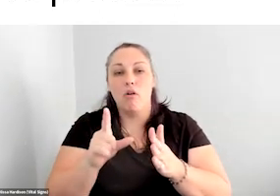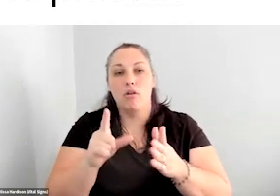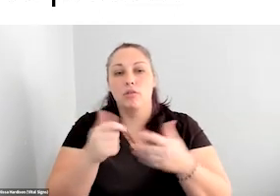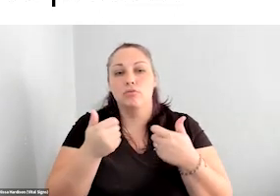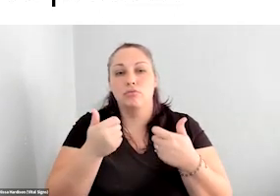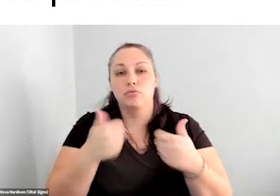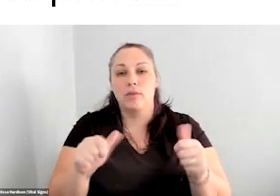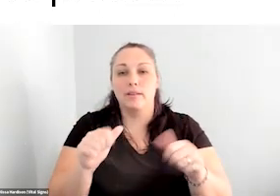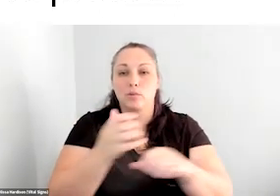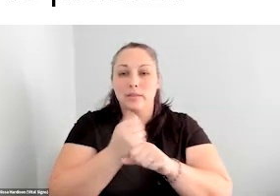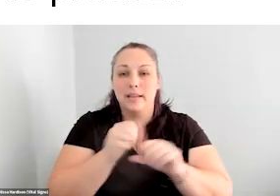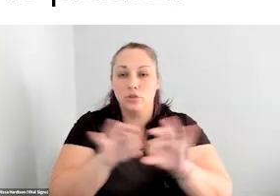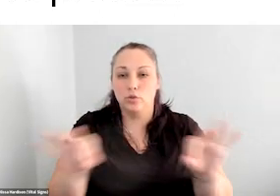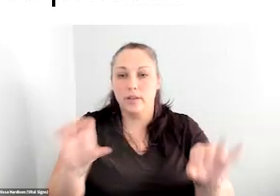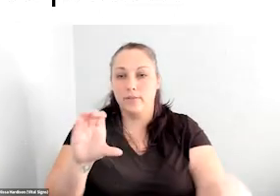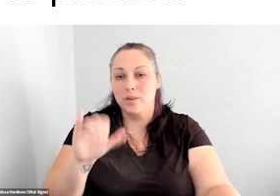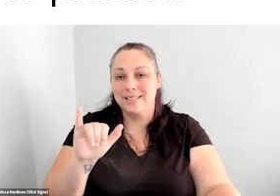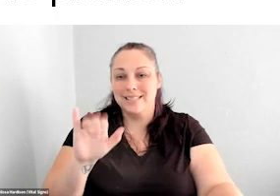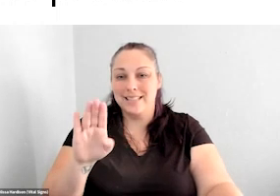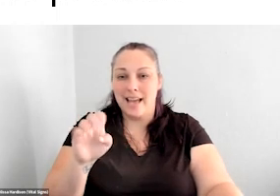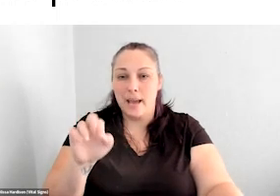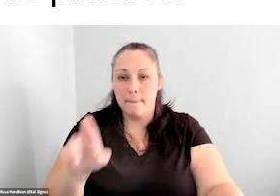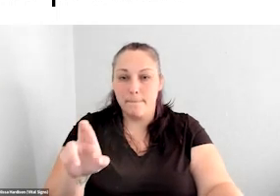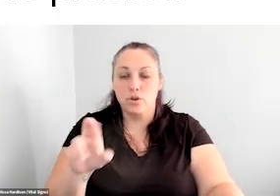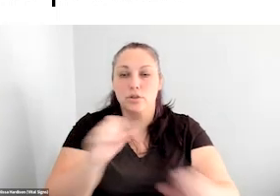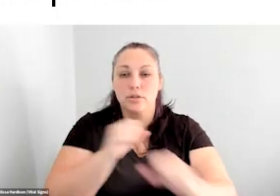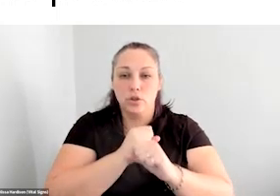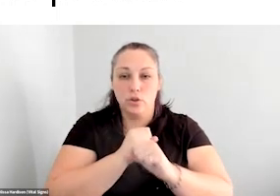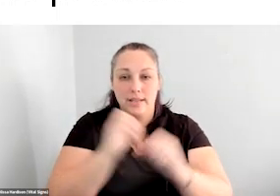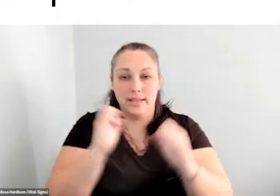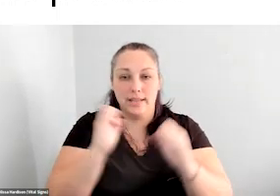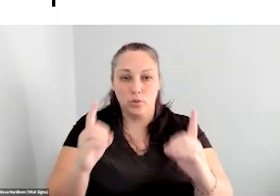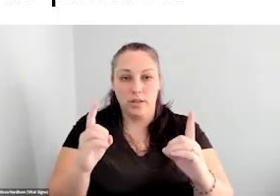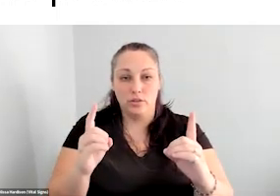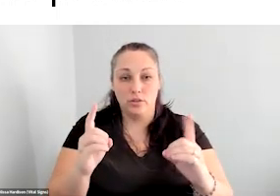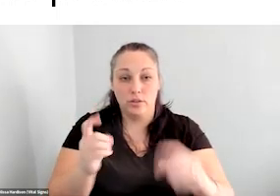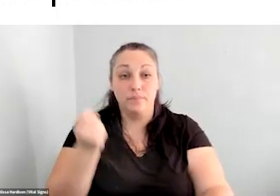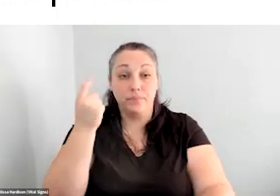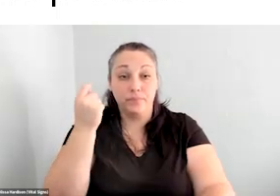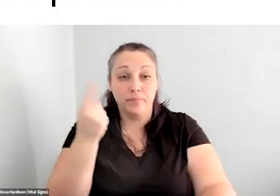And the Secure and Trustworthy Cyberspace program welcomes proposals